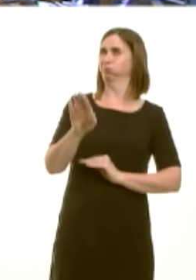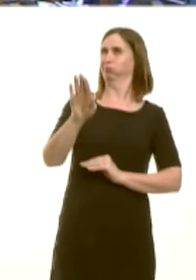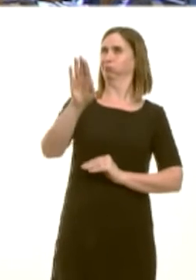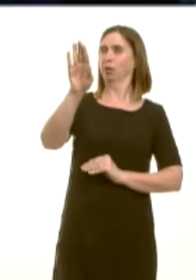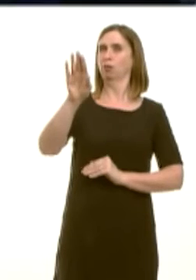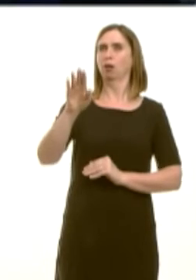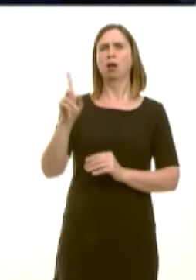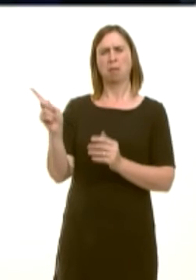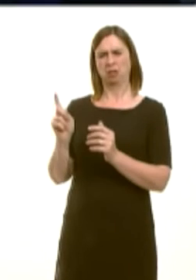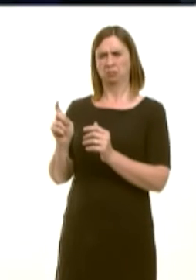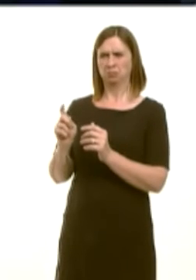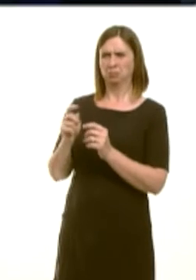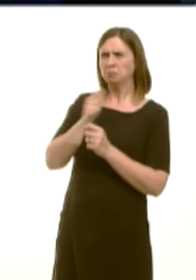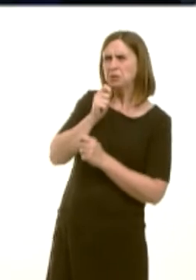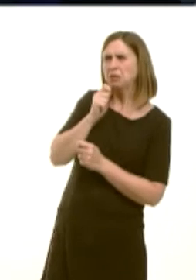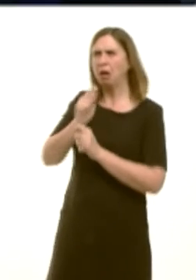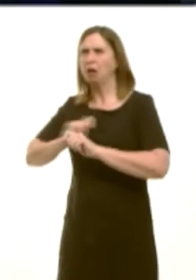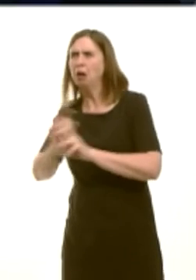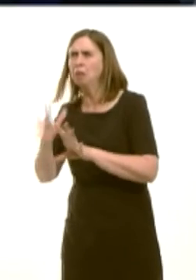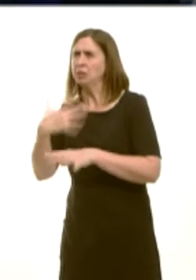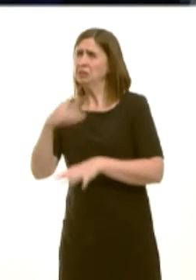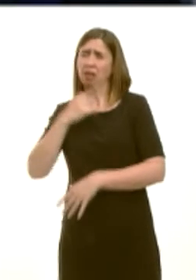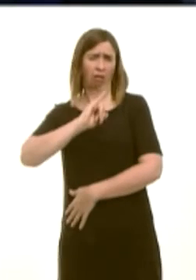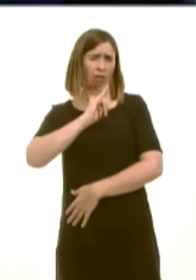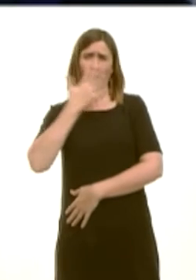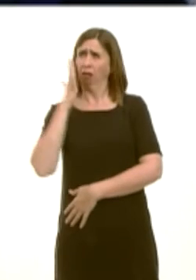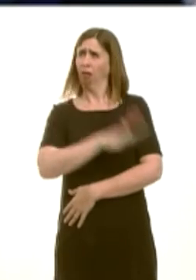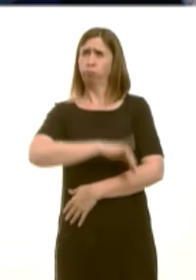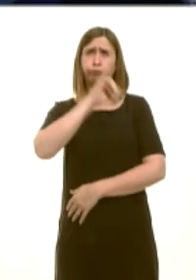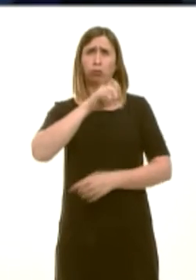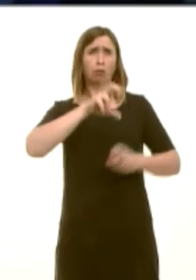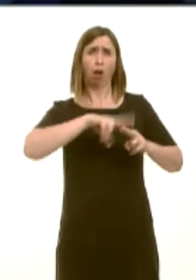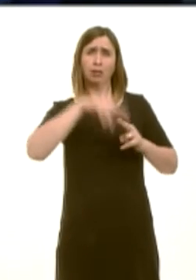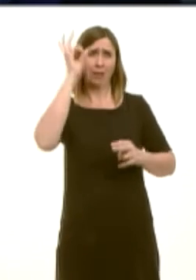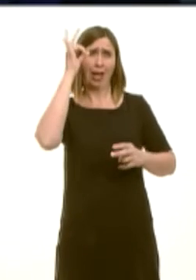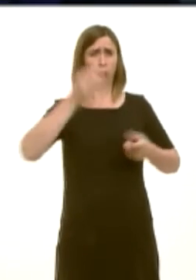today suggest that the absolute chaos surrounding the leadership of Cardiff council means that